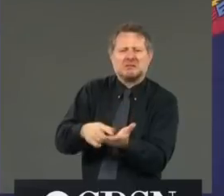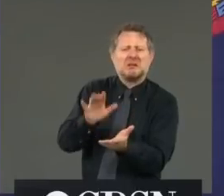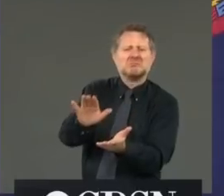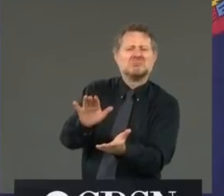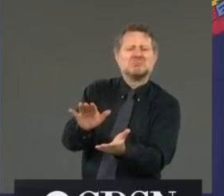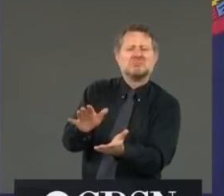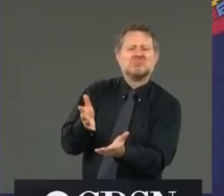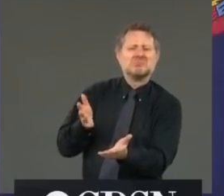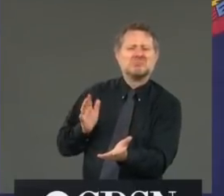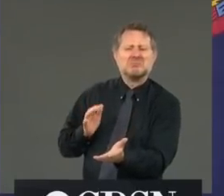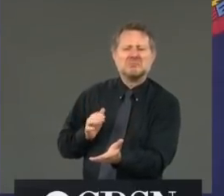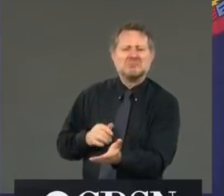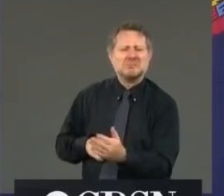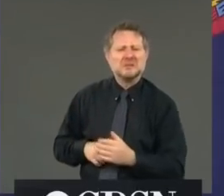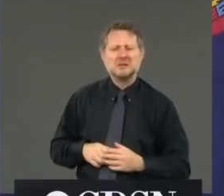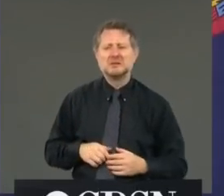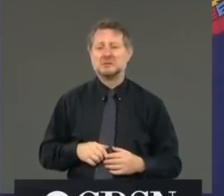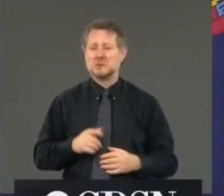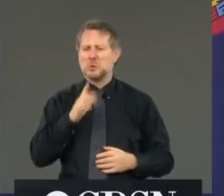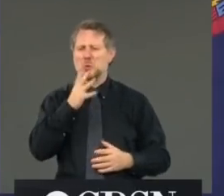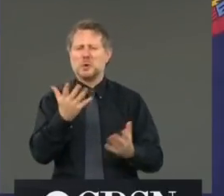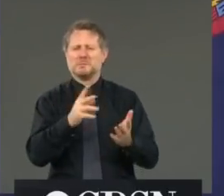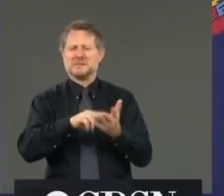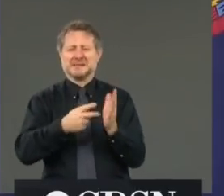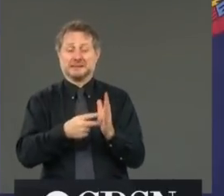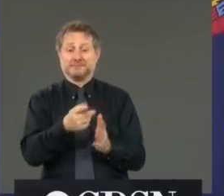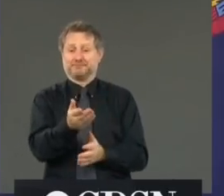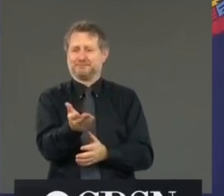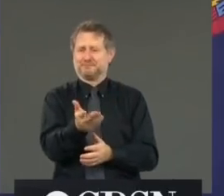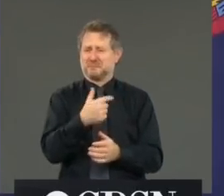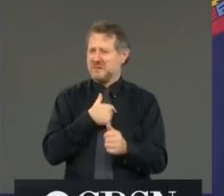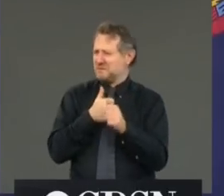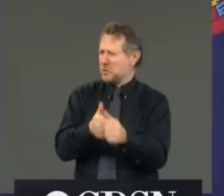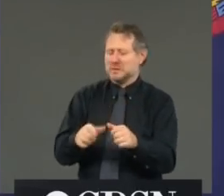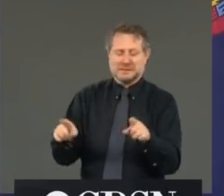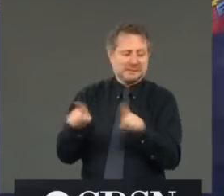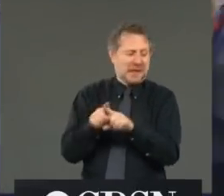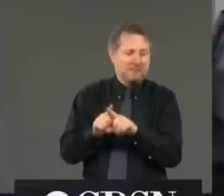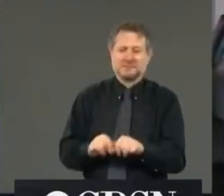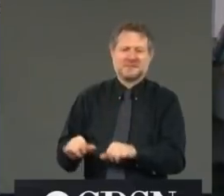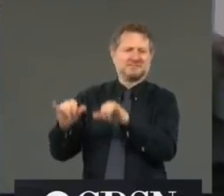IT IS A STATE-WIDE DECISION ACROSS THE BOARD.